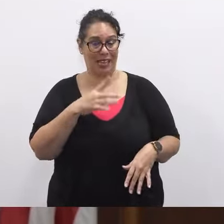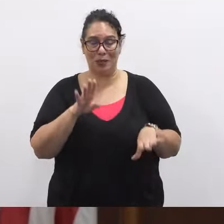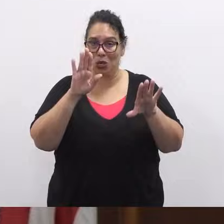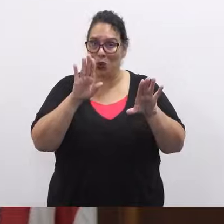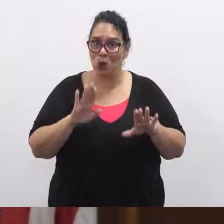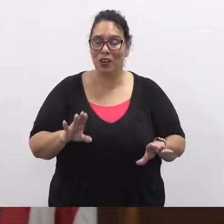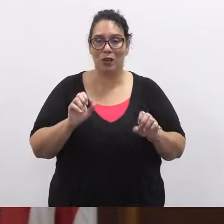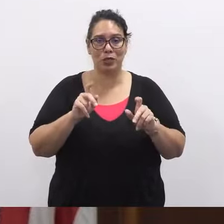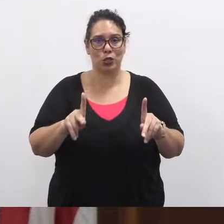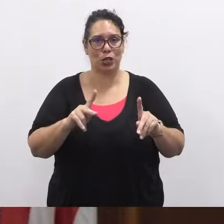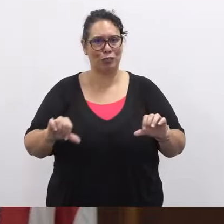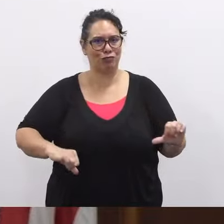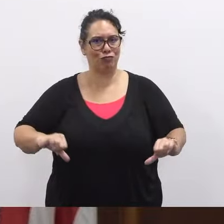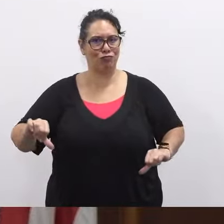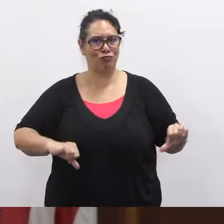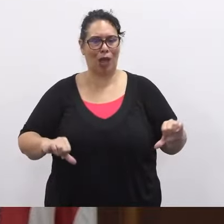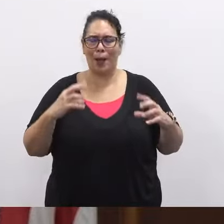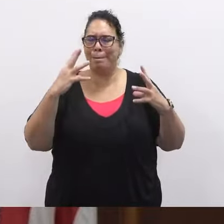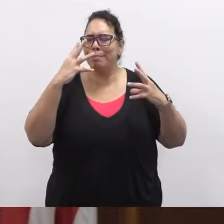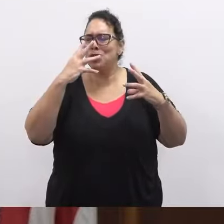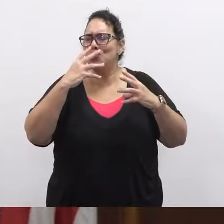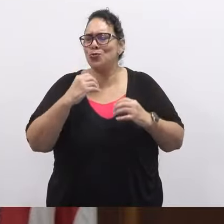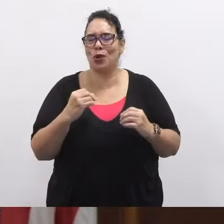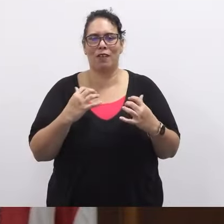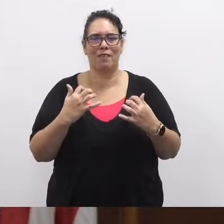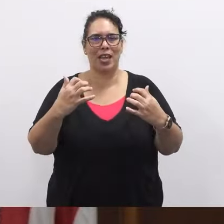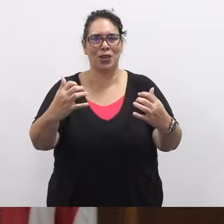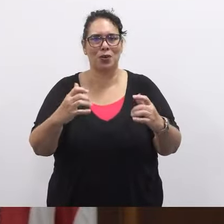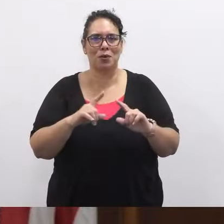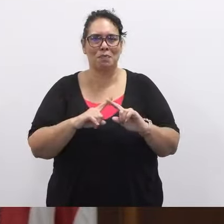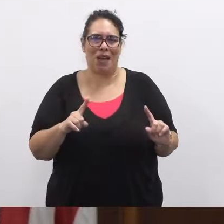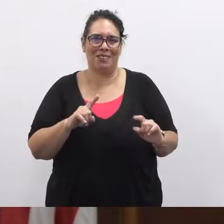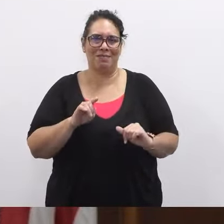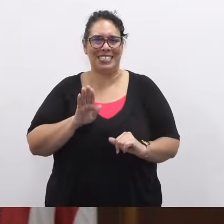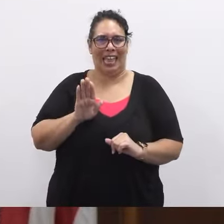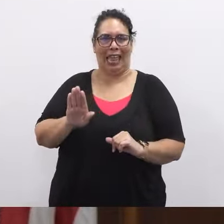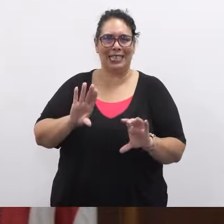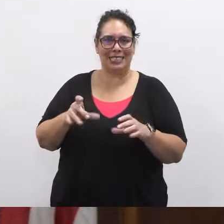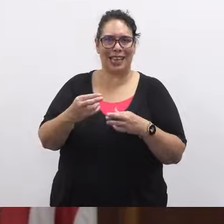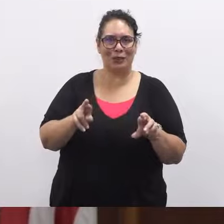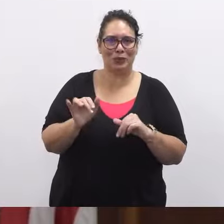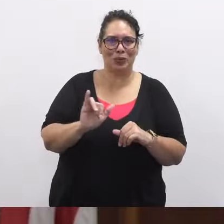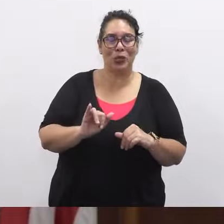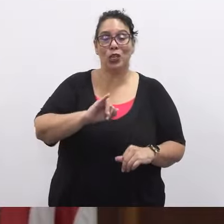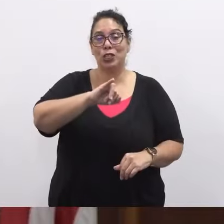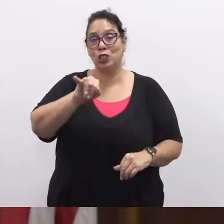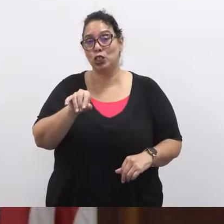to show off not only a beautiful venue, but what he said as his classroom. So to the Jordan students who were there